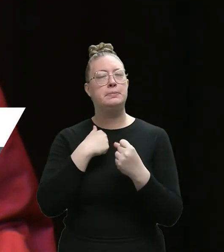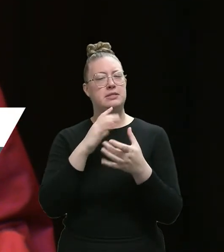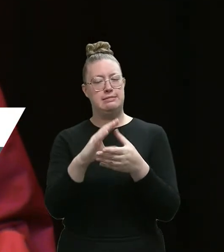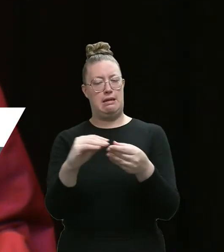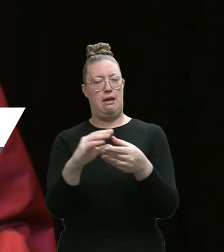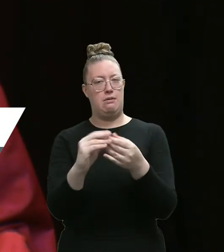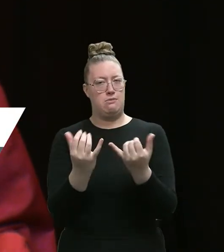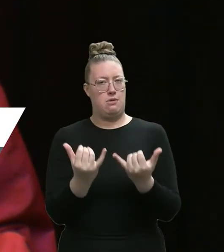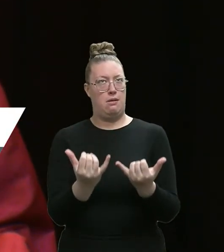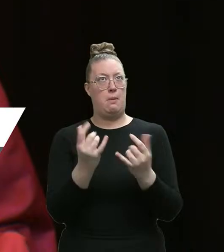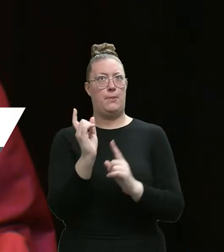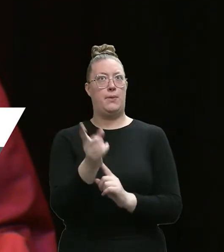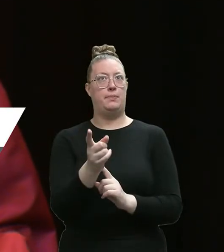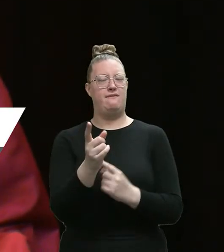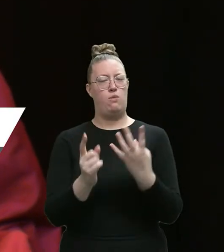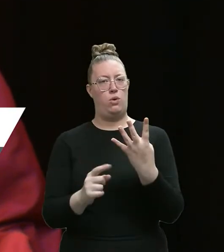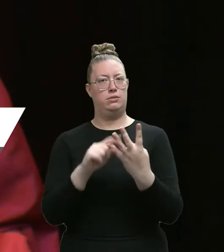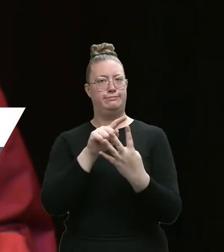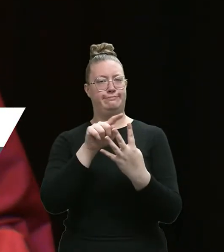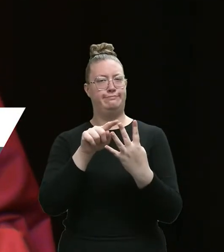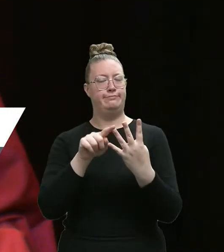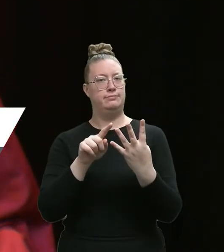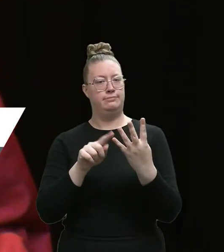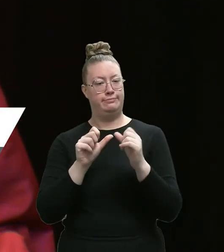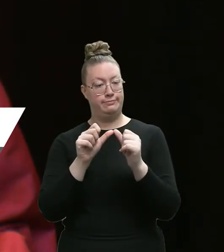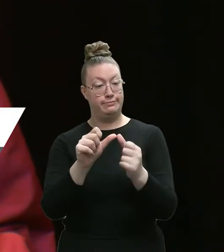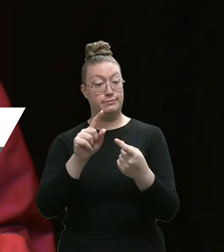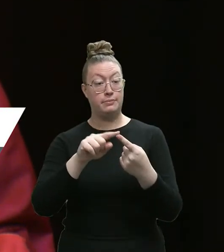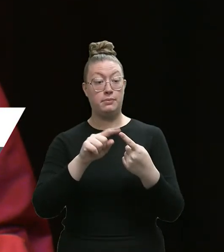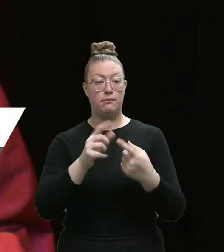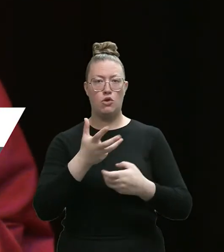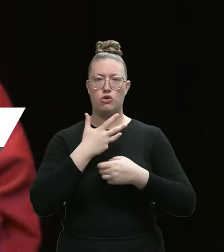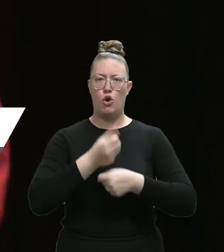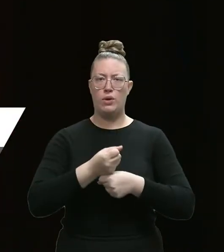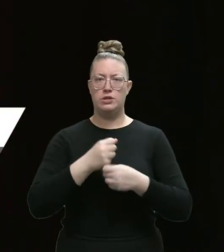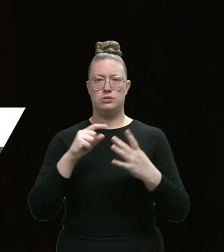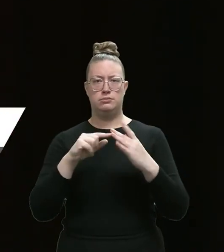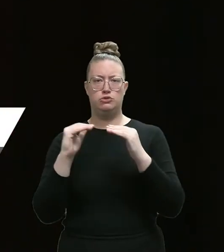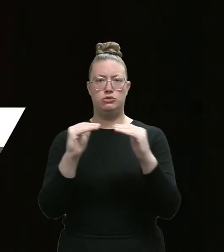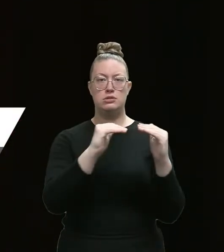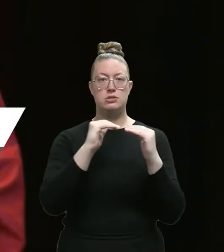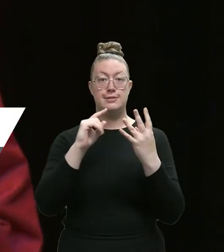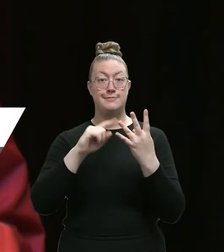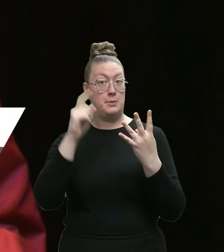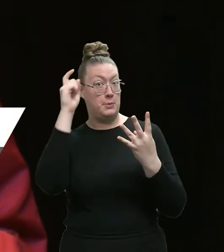of houses above our head -- miles above our head, and let us know where to go.